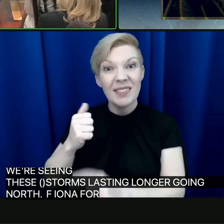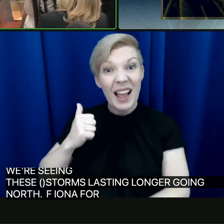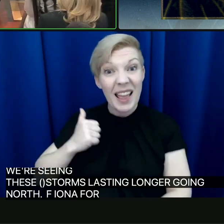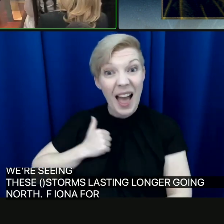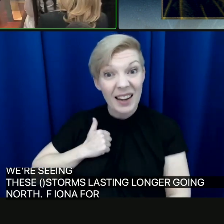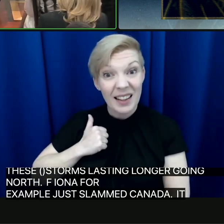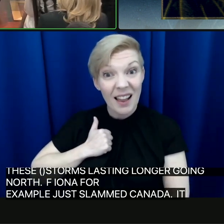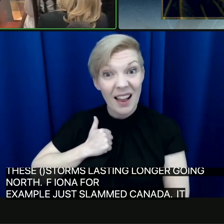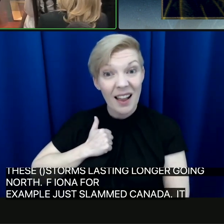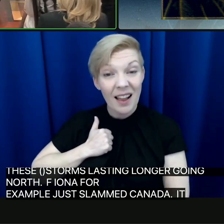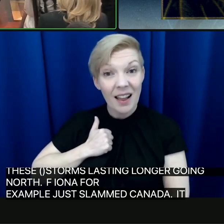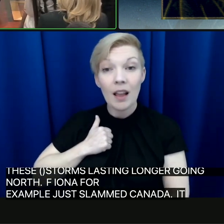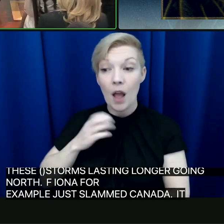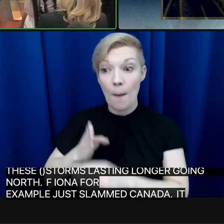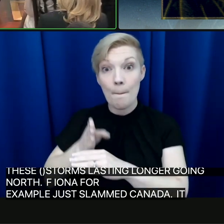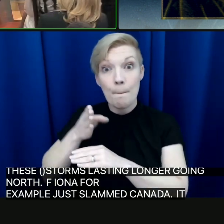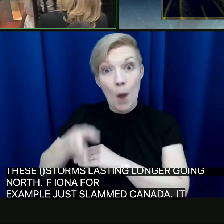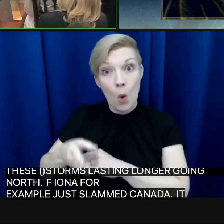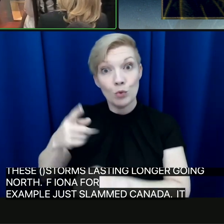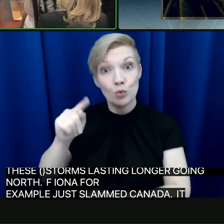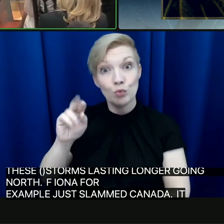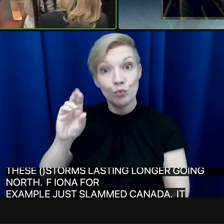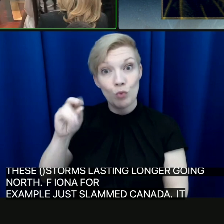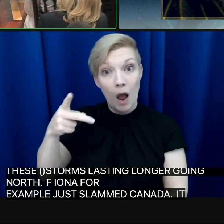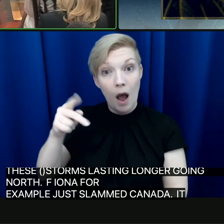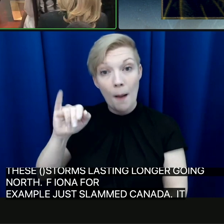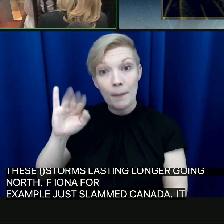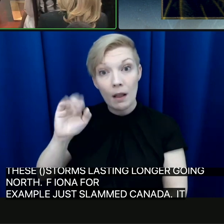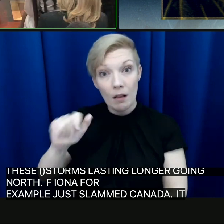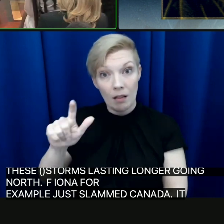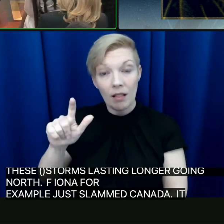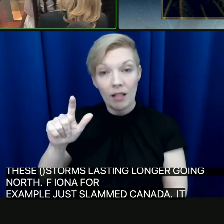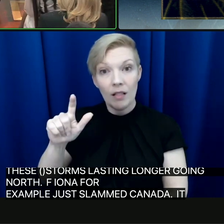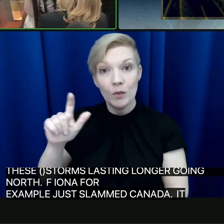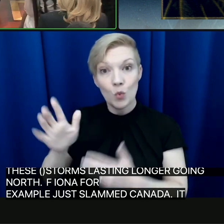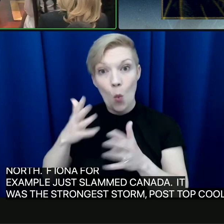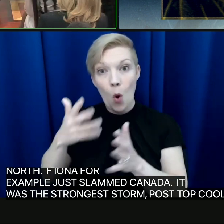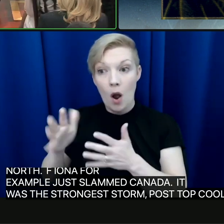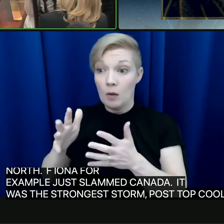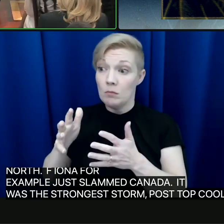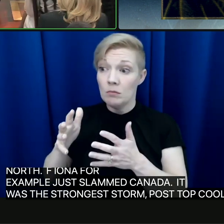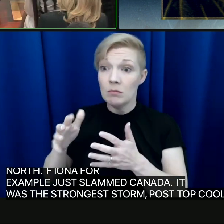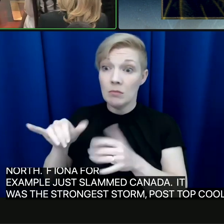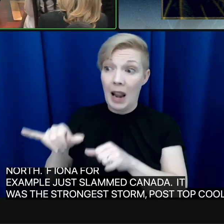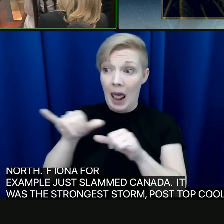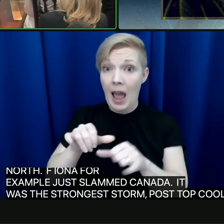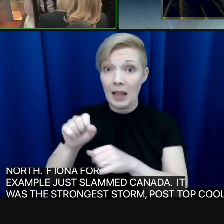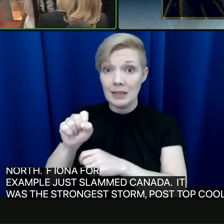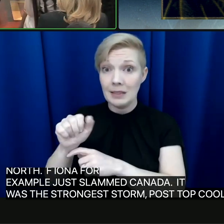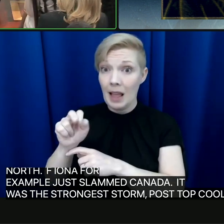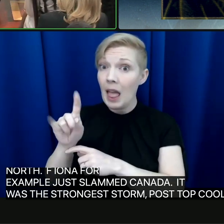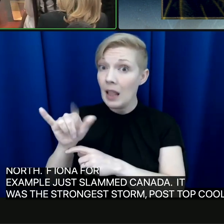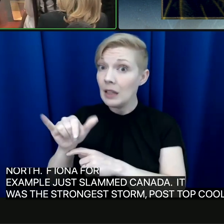It was a post tropical storm, but for all intents and purposes, hurricane, very much like Sandy post-tropical strongest storm they've ever had.